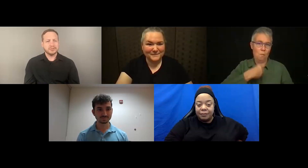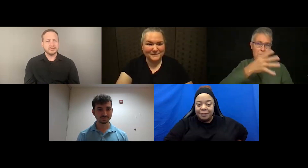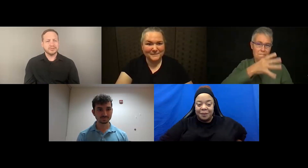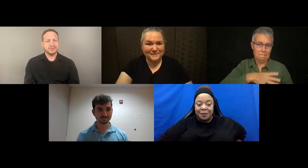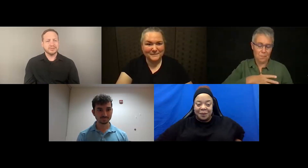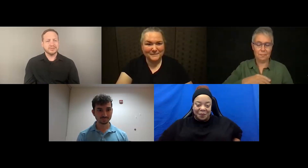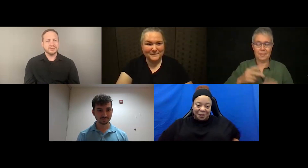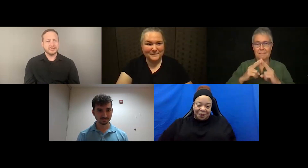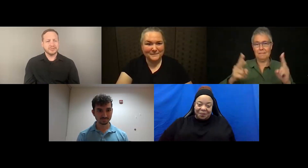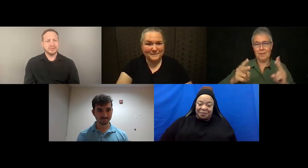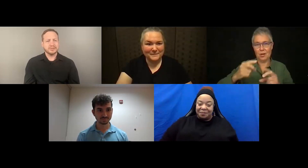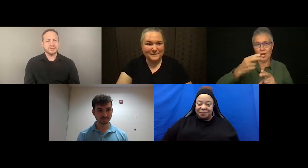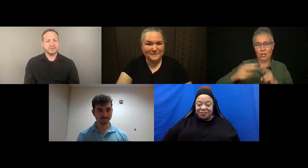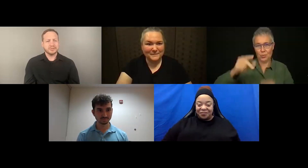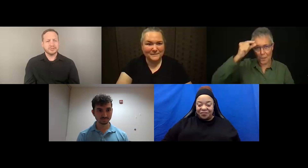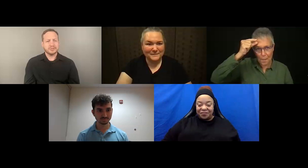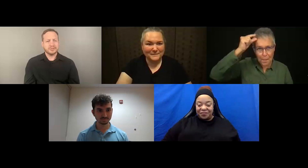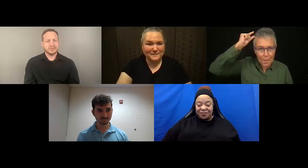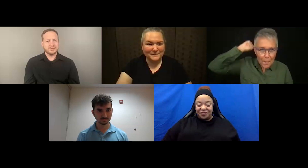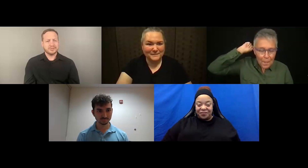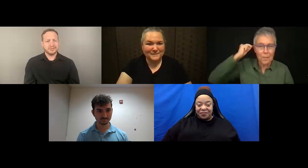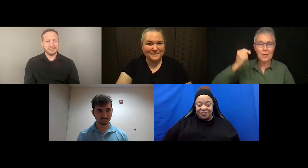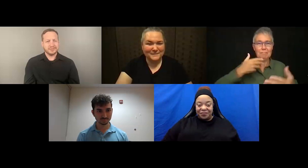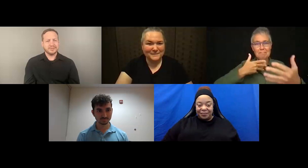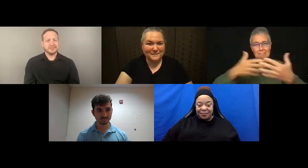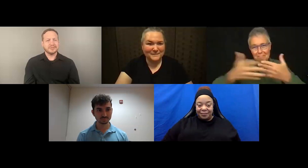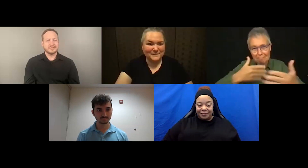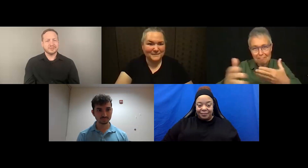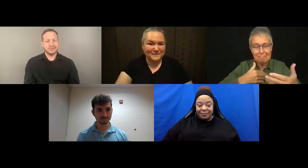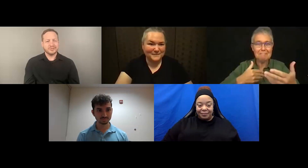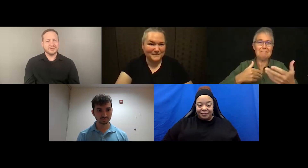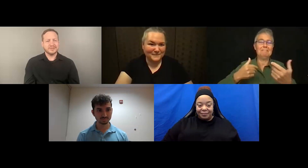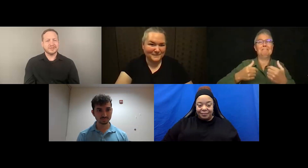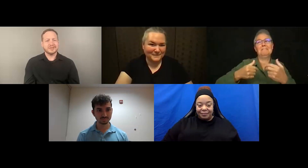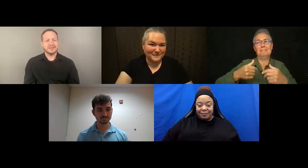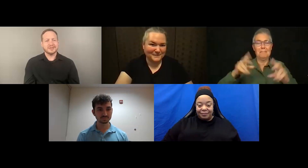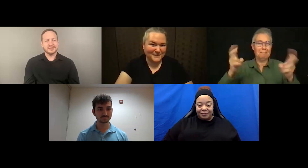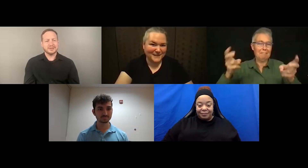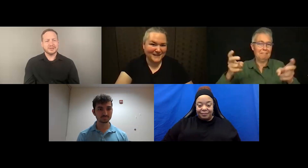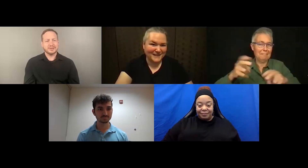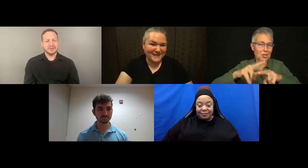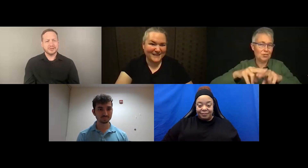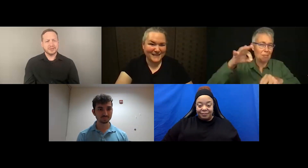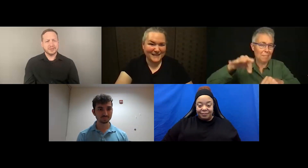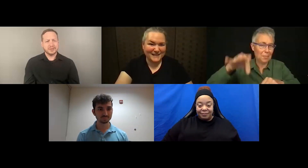I'm a white female. I have very short gray hair, it's a